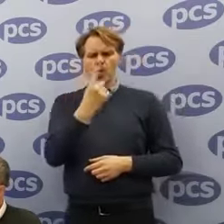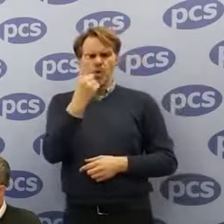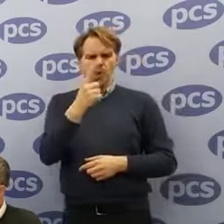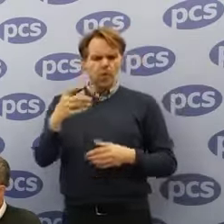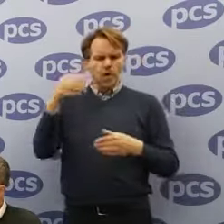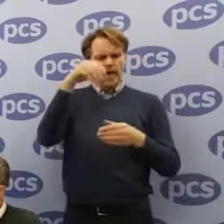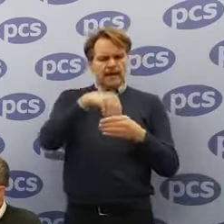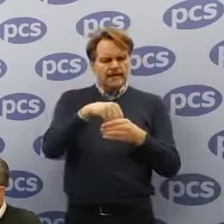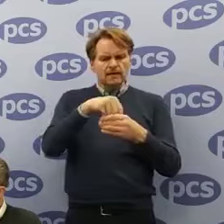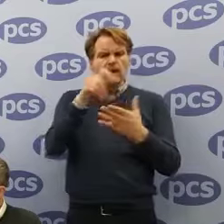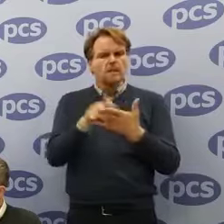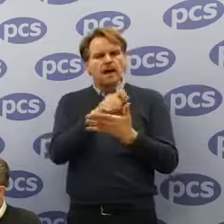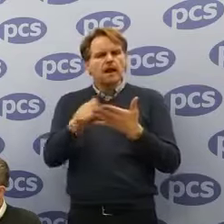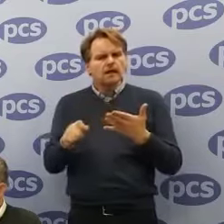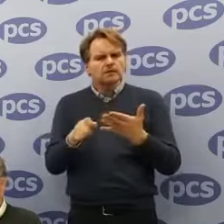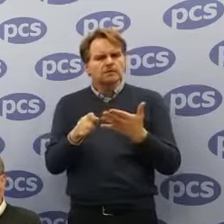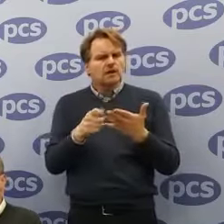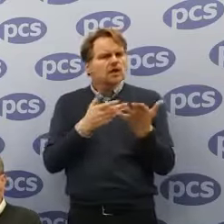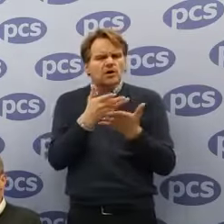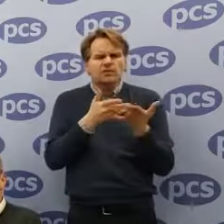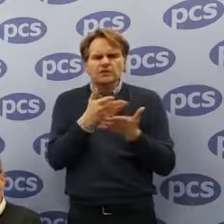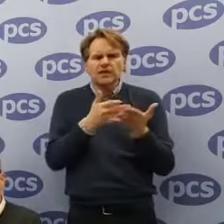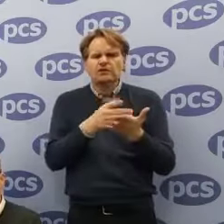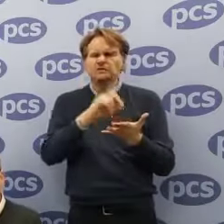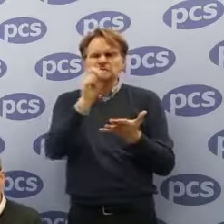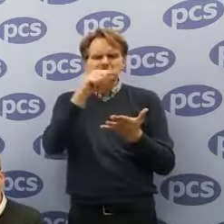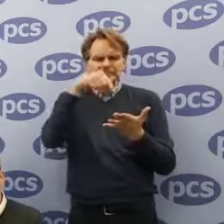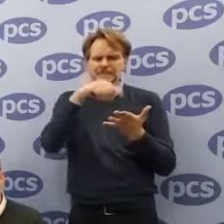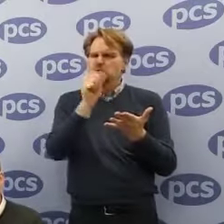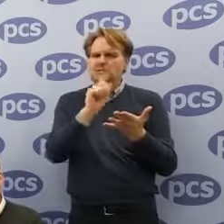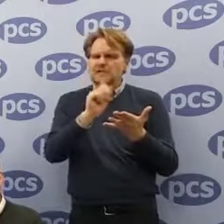we mean by that, what we are we consulting on there? So last year when we balloted we